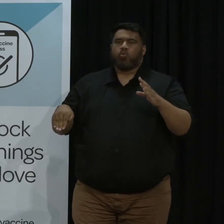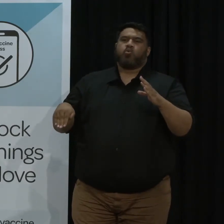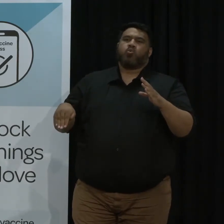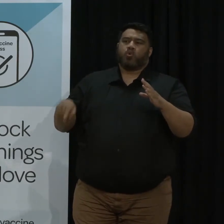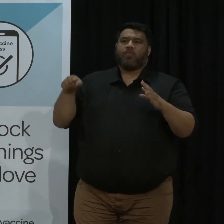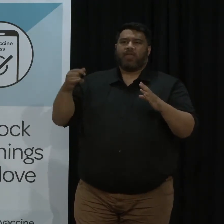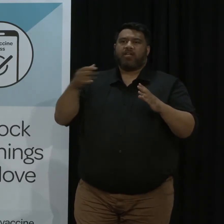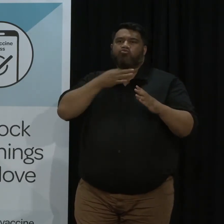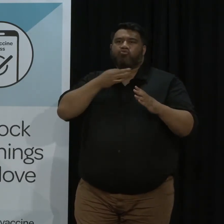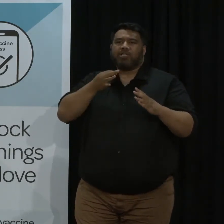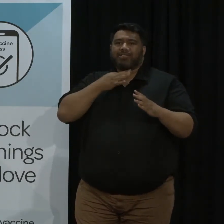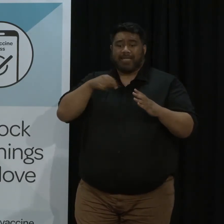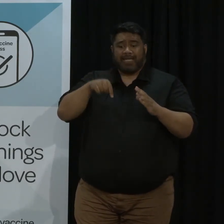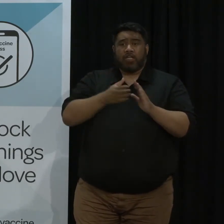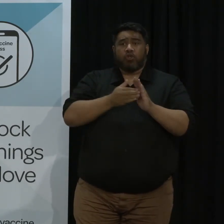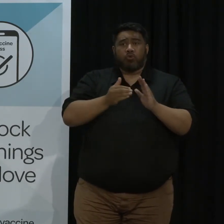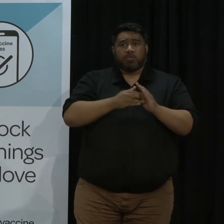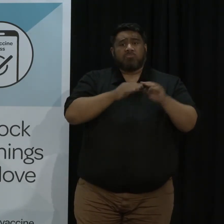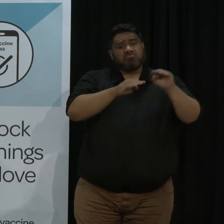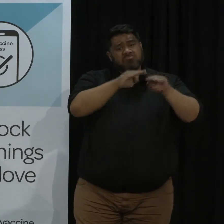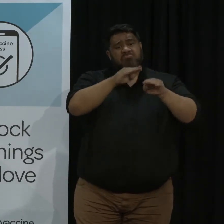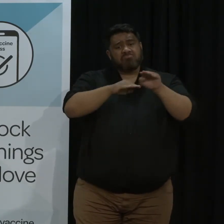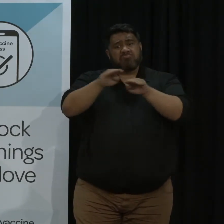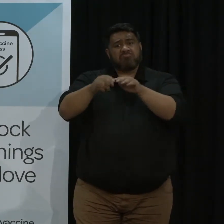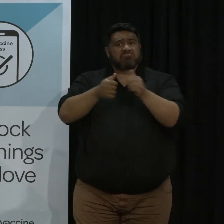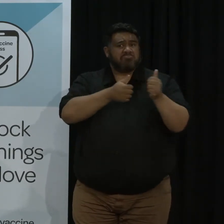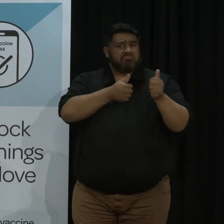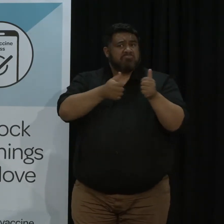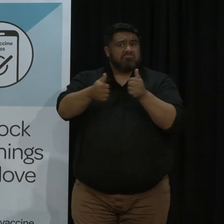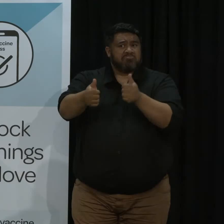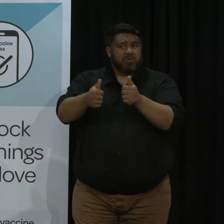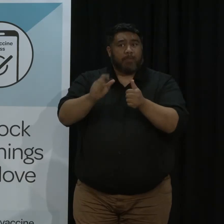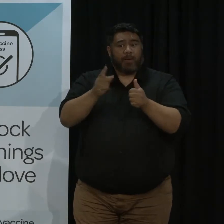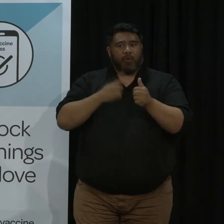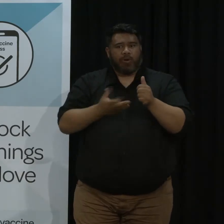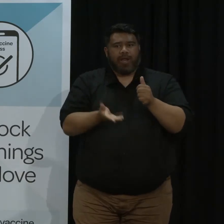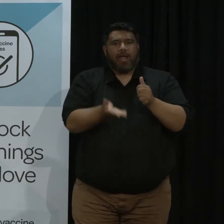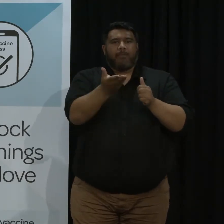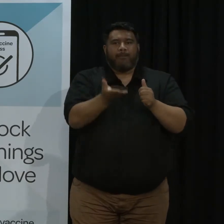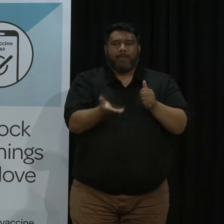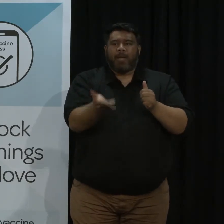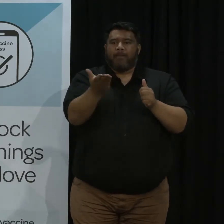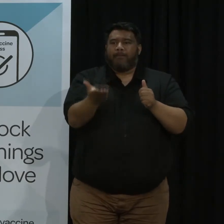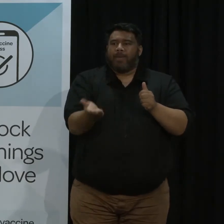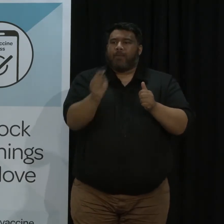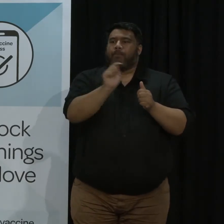it may look like they have high vaccination rates but if you